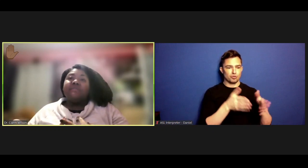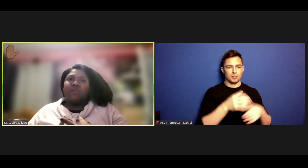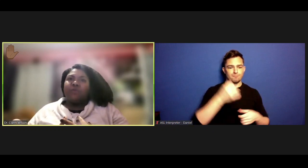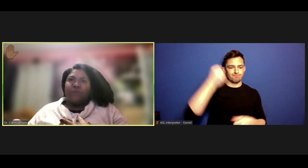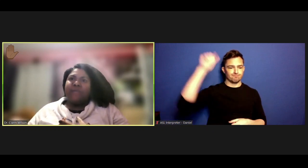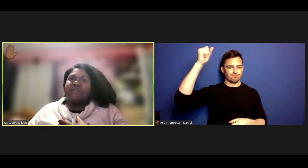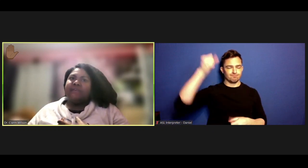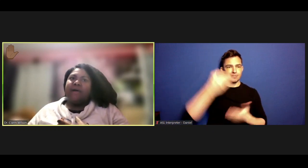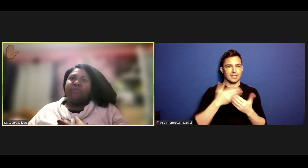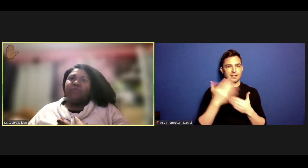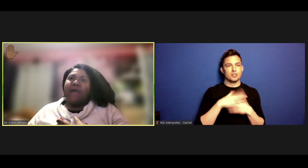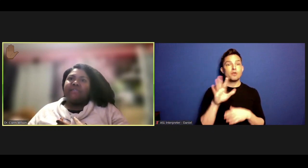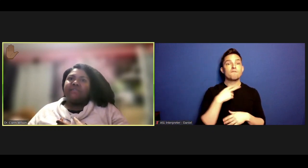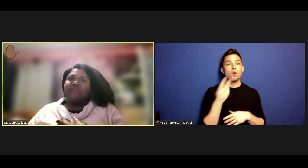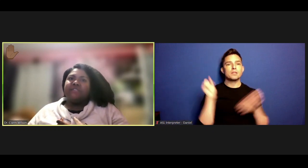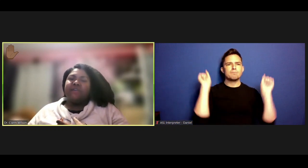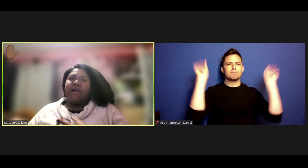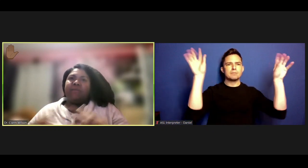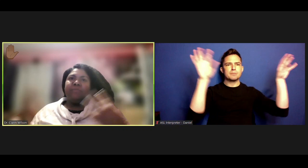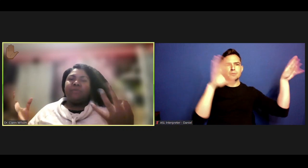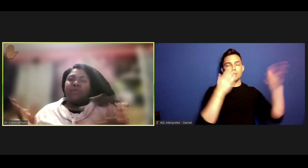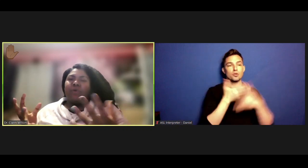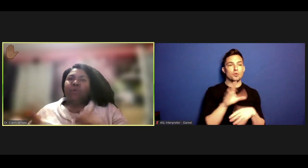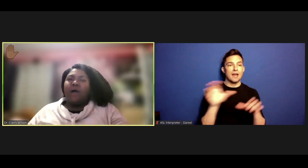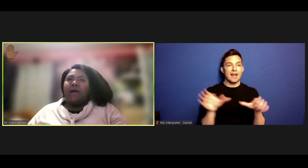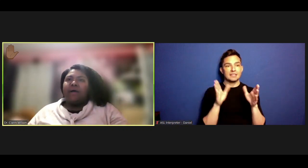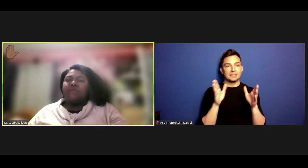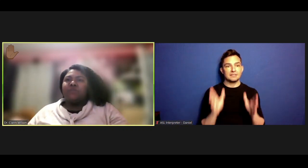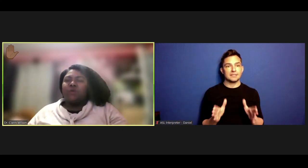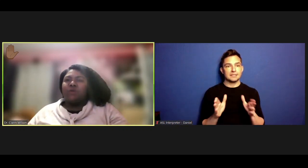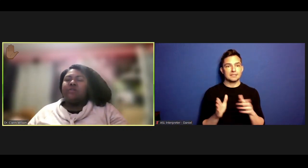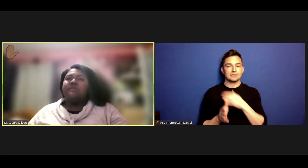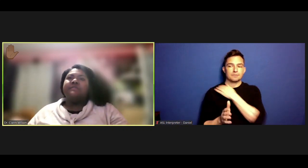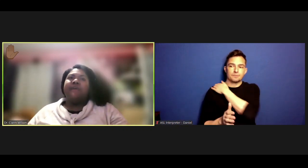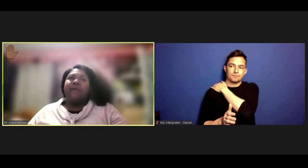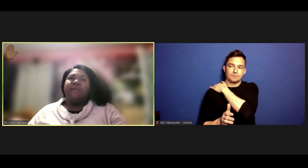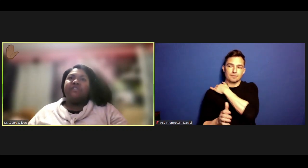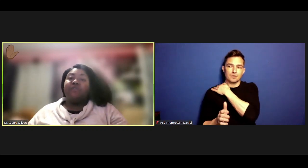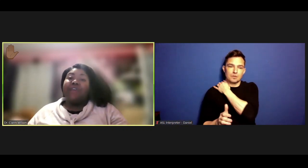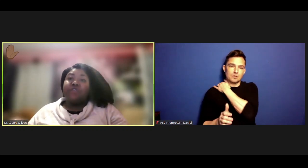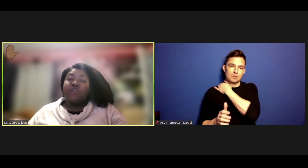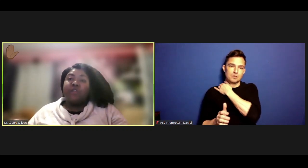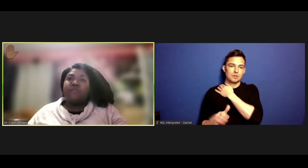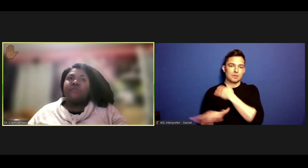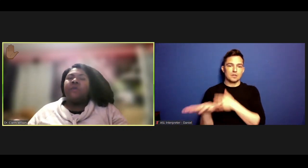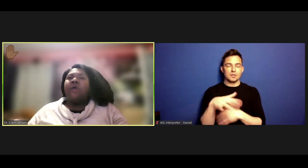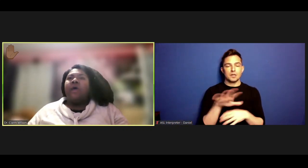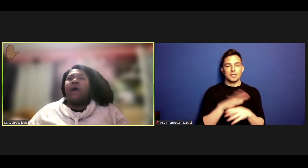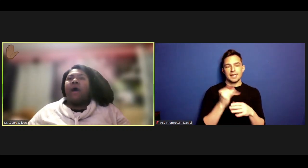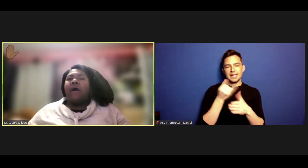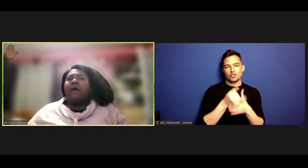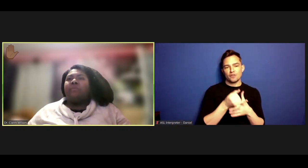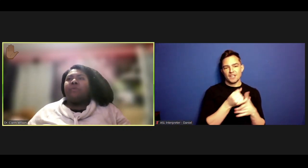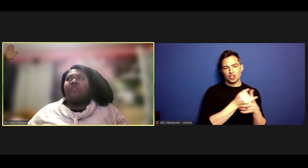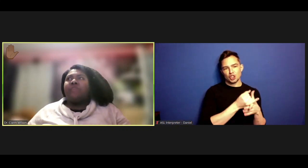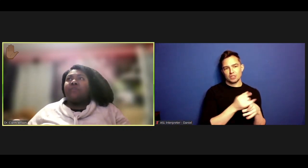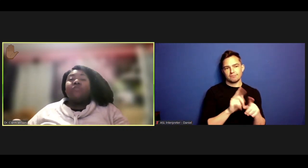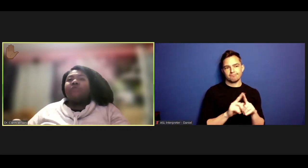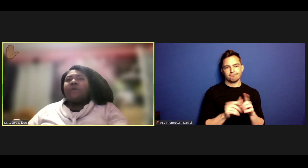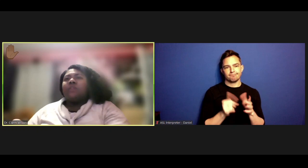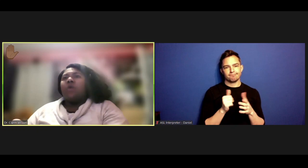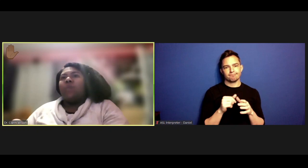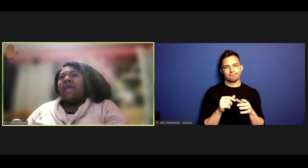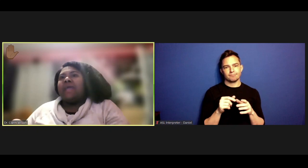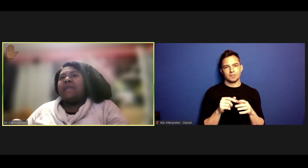raising your voice through activist circles and interventions. That goes a very long way.